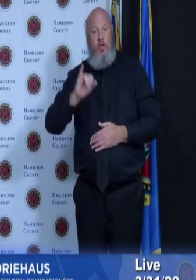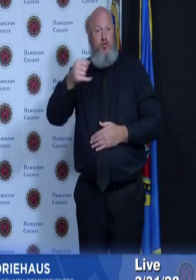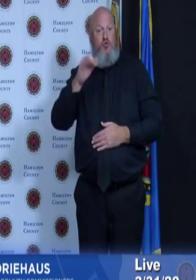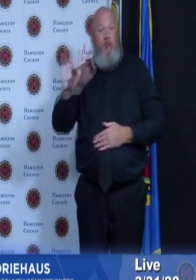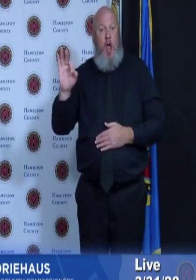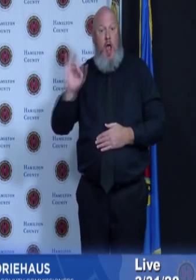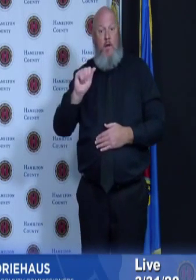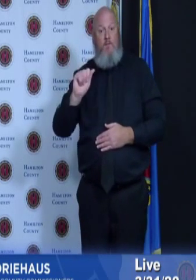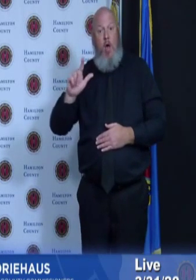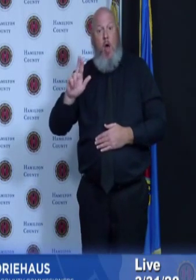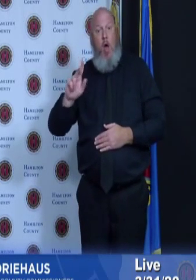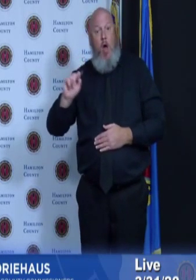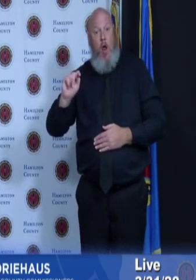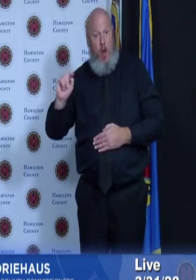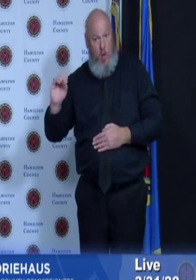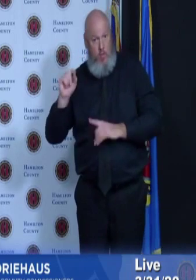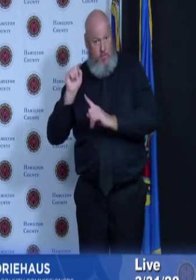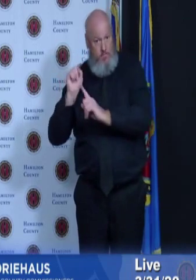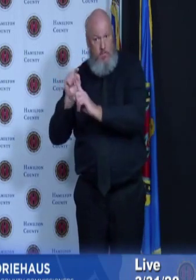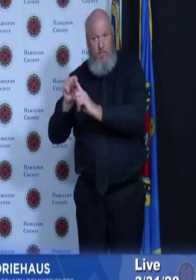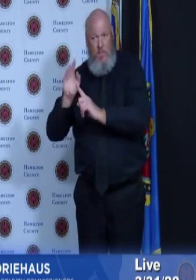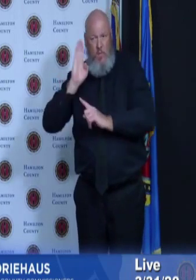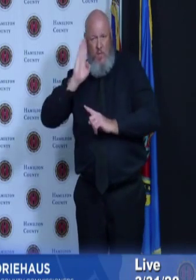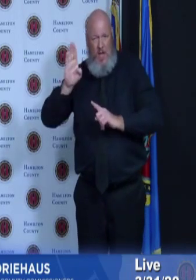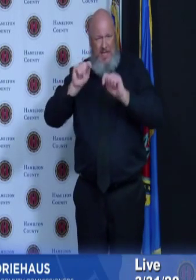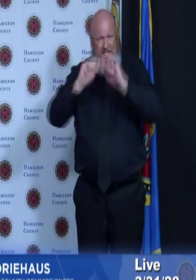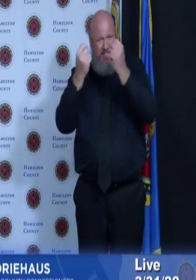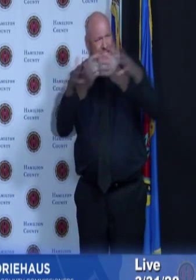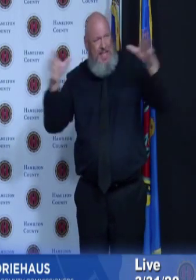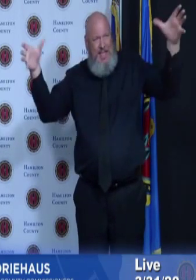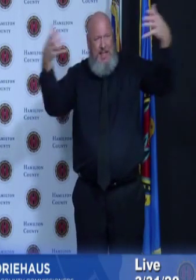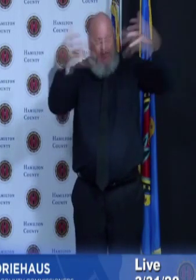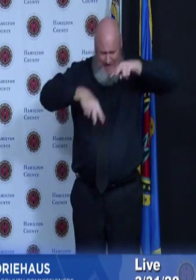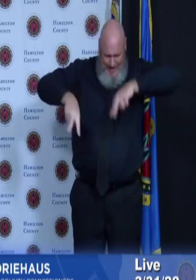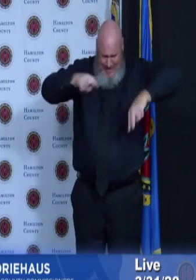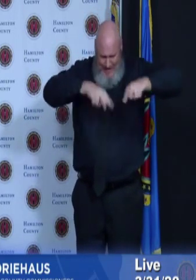that the calendar year for the county is different so we're near the beginning of